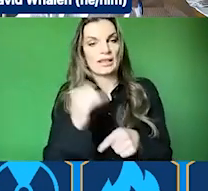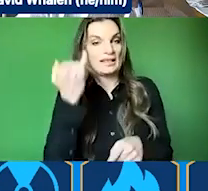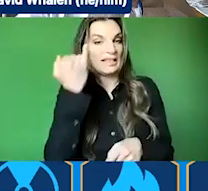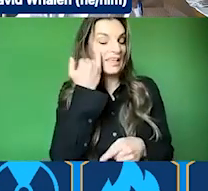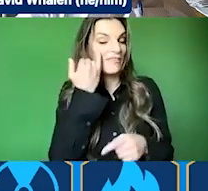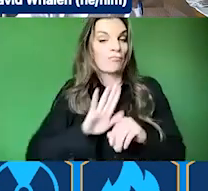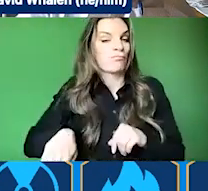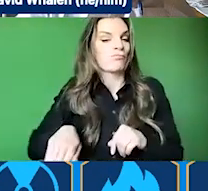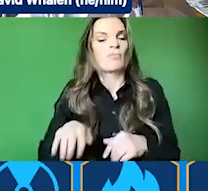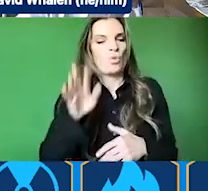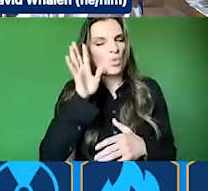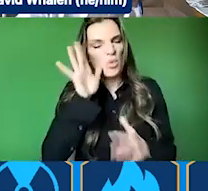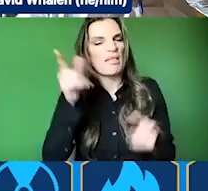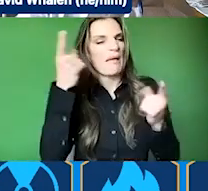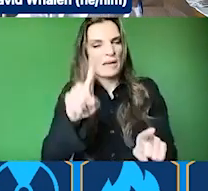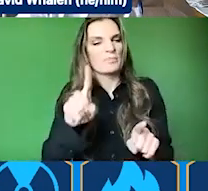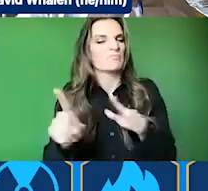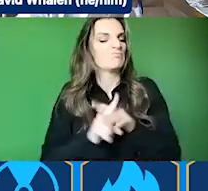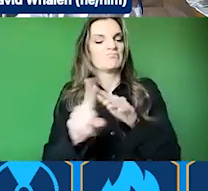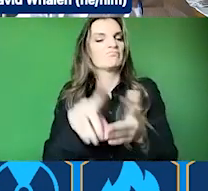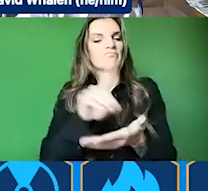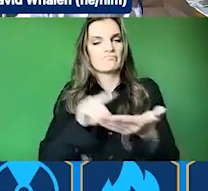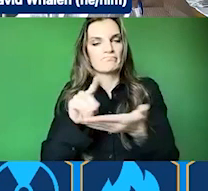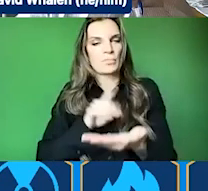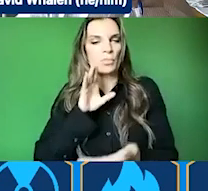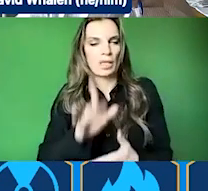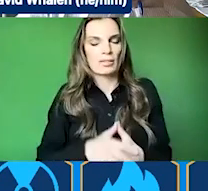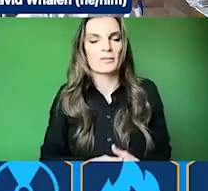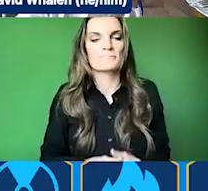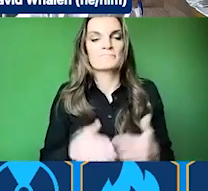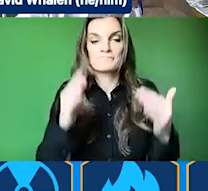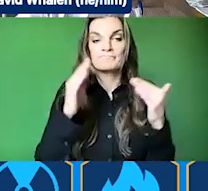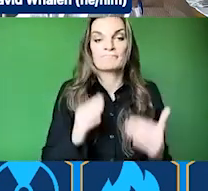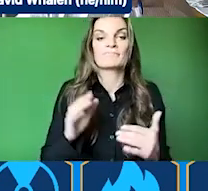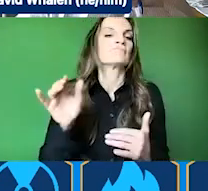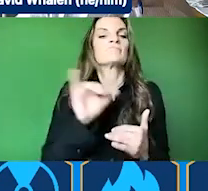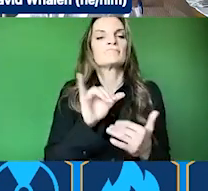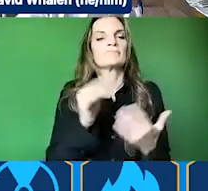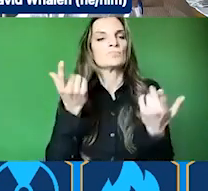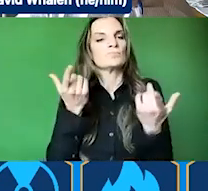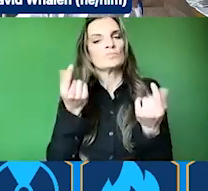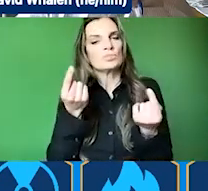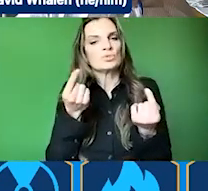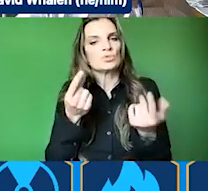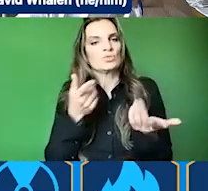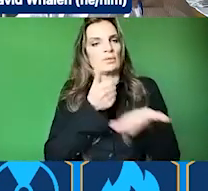discrimination. So making sure to offer that. Also developing pipelines to health professionals for people with